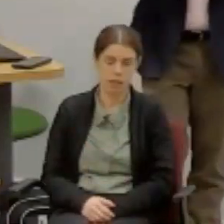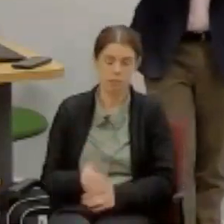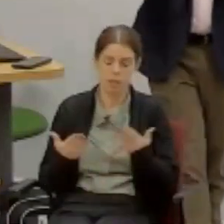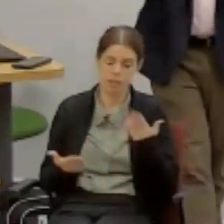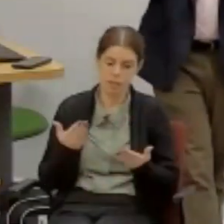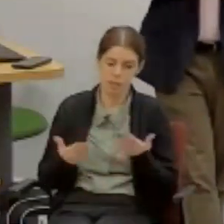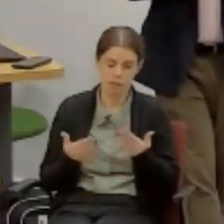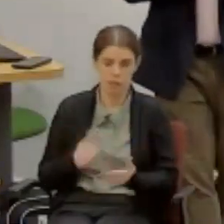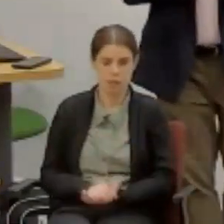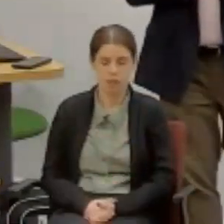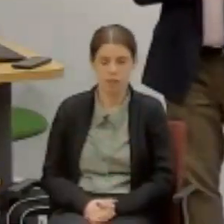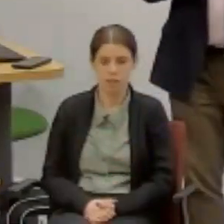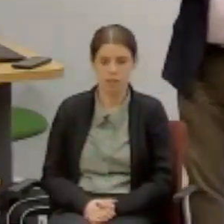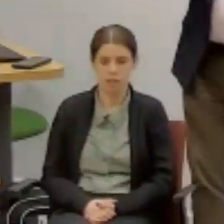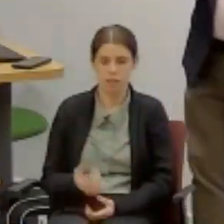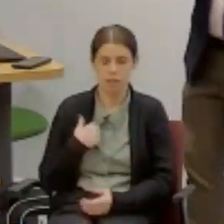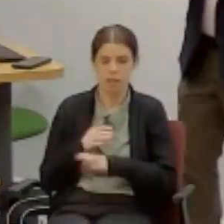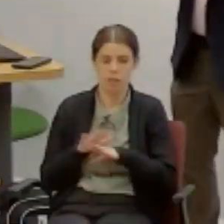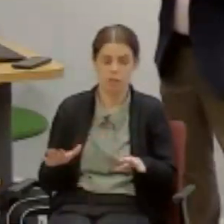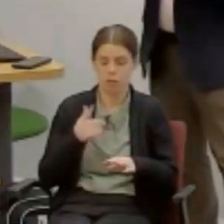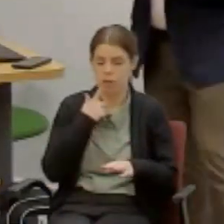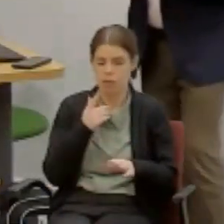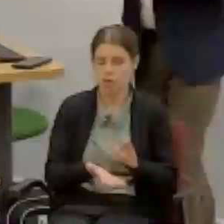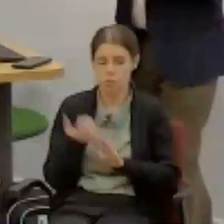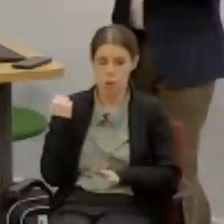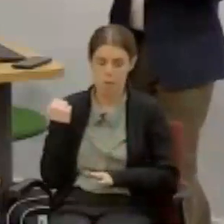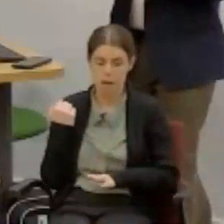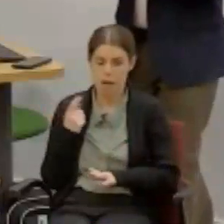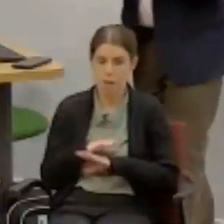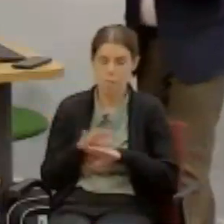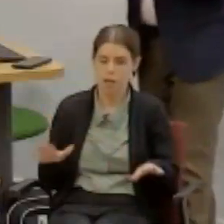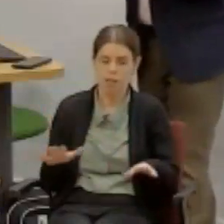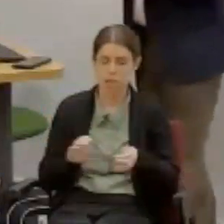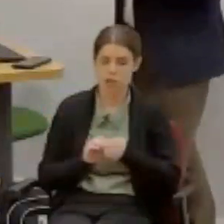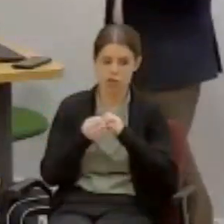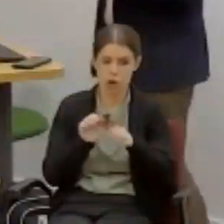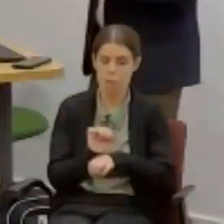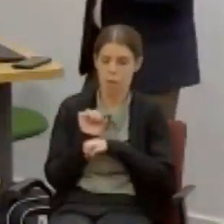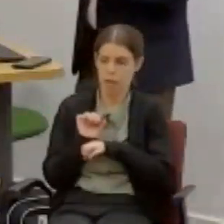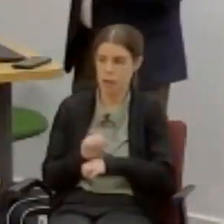I'm not suggesting. Remove it, but it doesn't necessarily create the protection, or we'll take a couple of